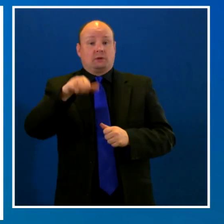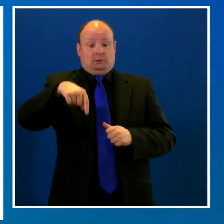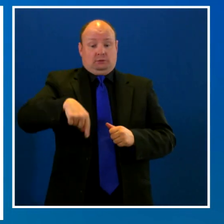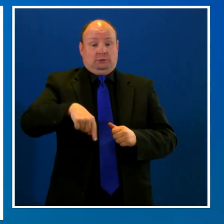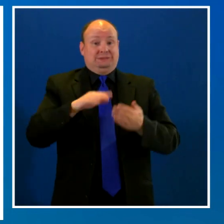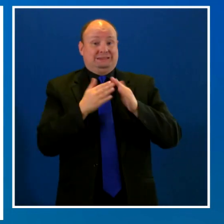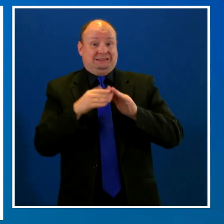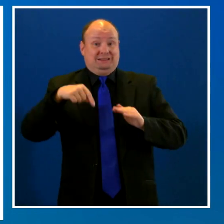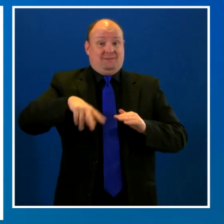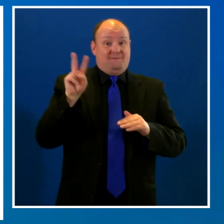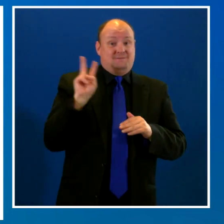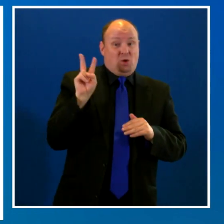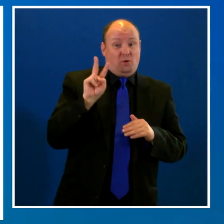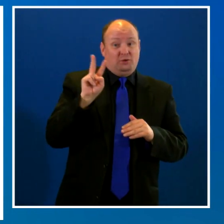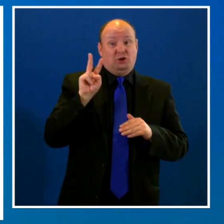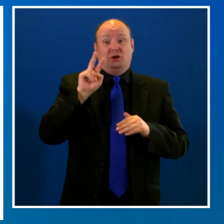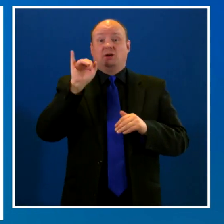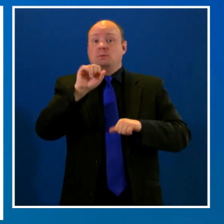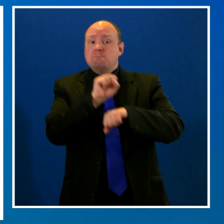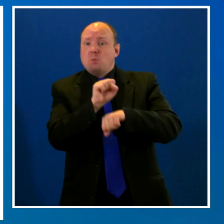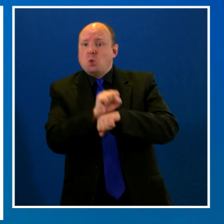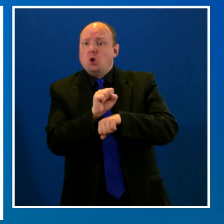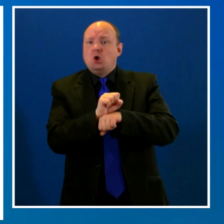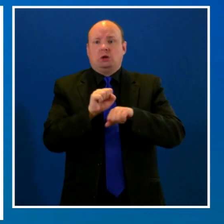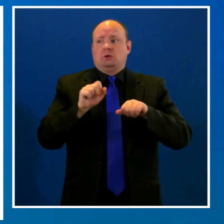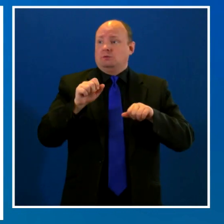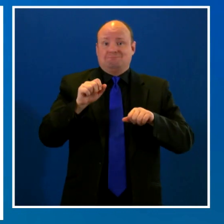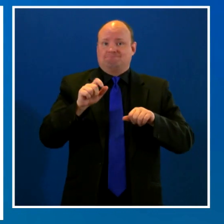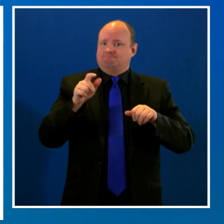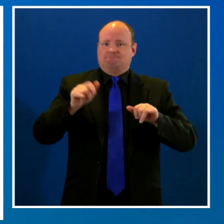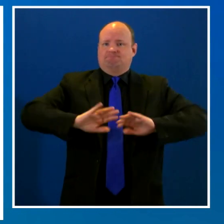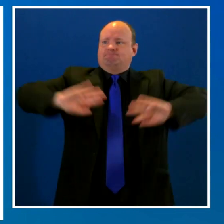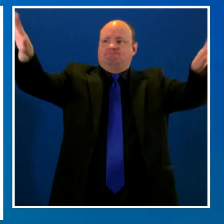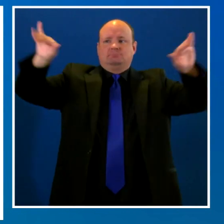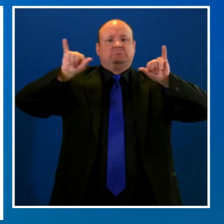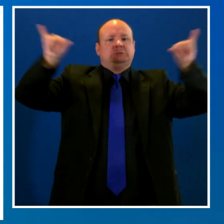our employees continuing to work from home beyond this month,